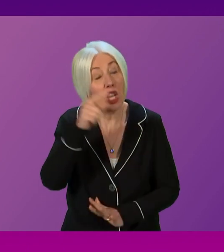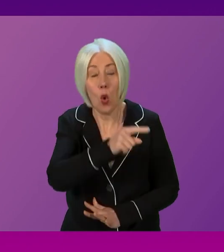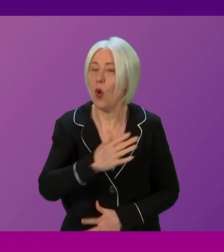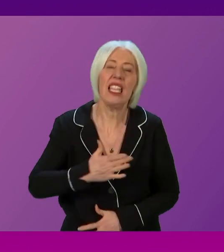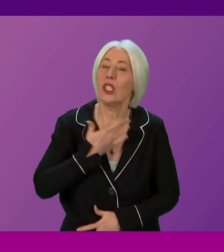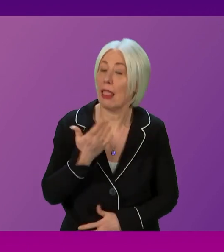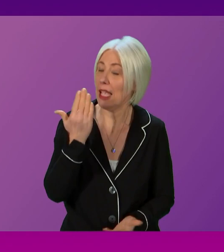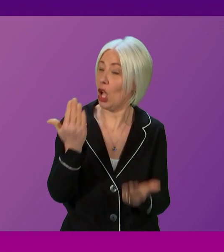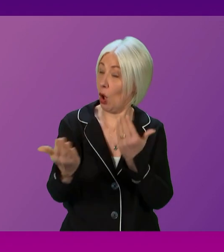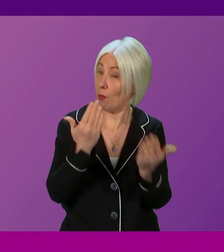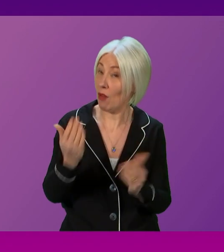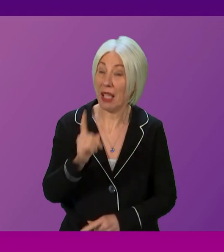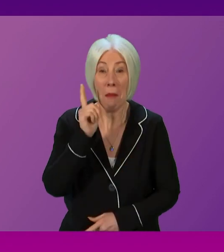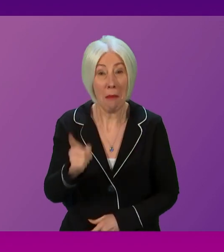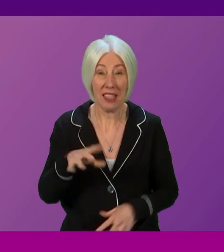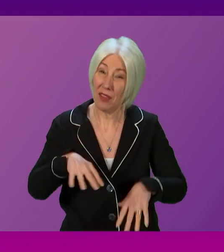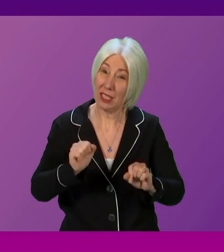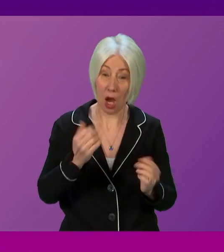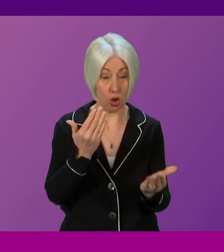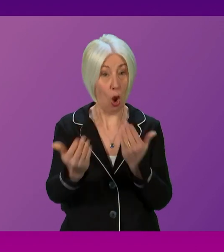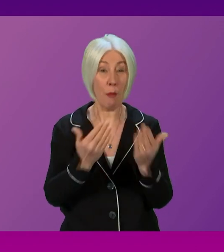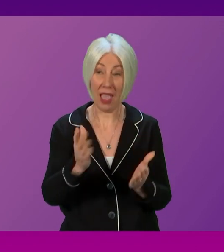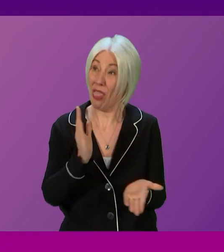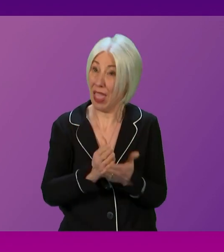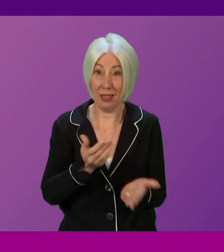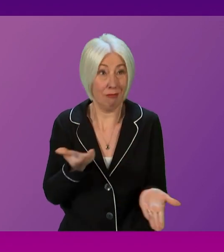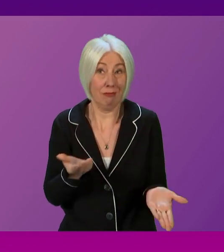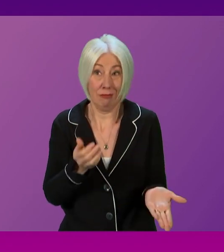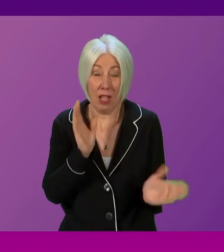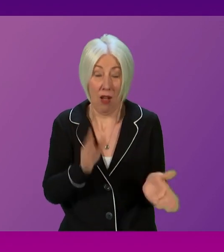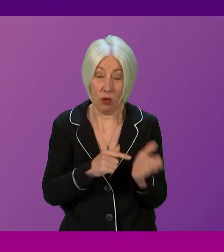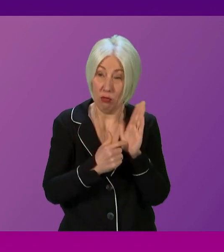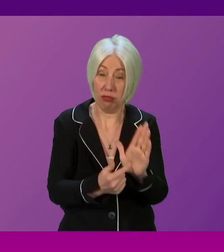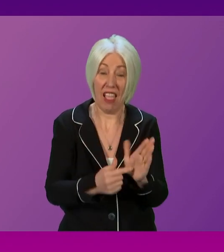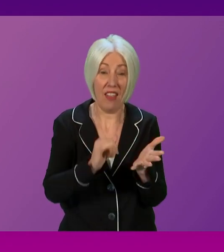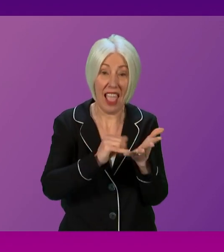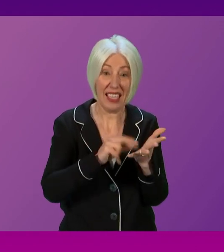make that argument, I am afraid that they are inevitable. If it is all down to the SNP, why,